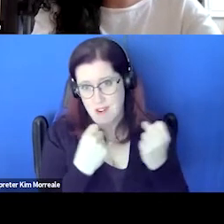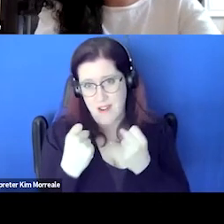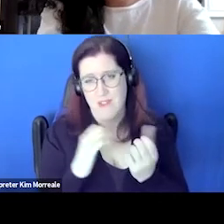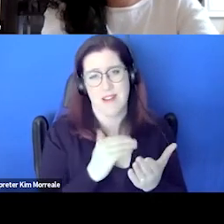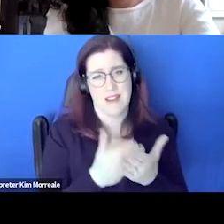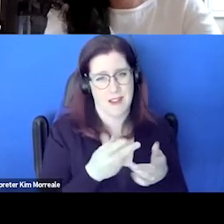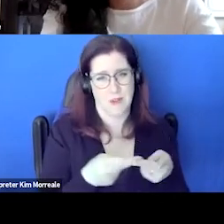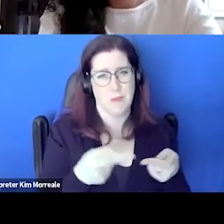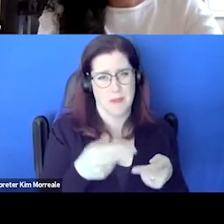It's also difficult.